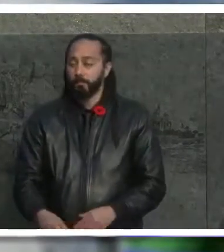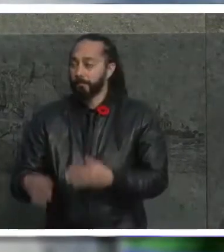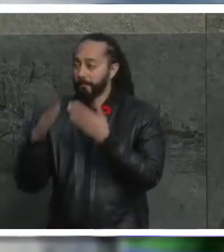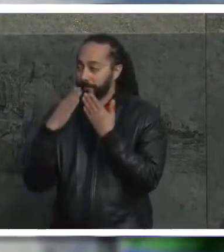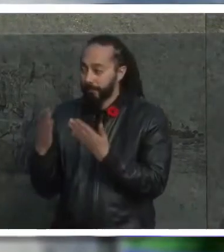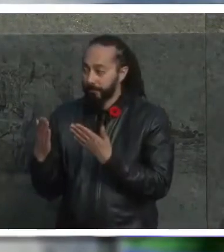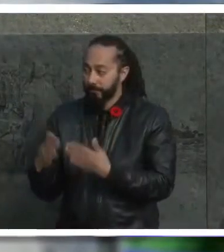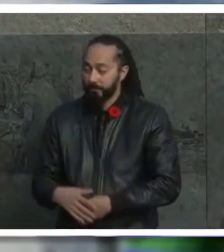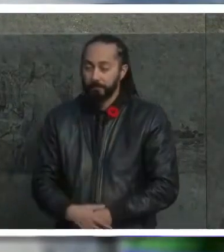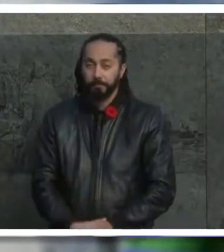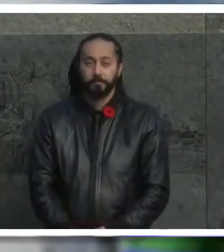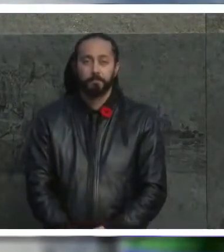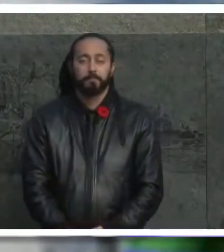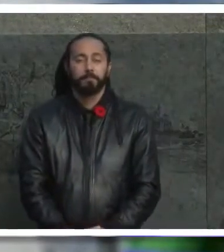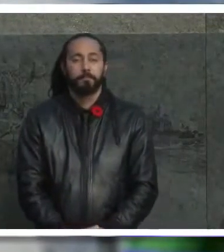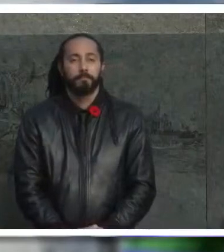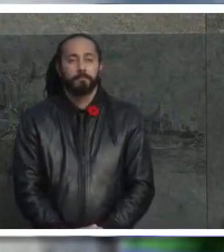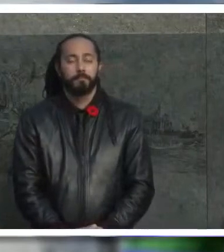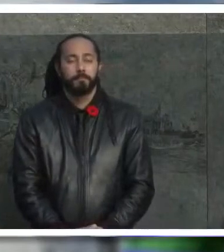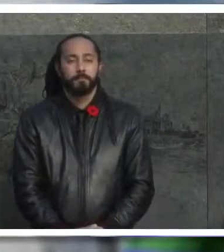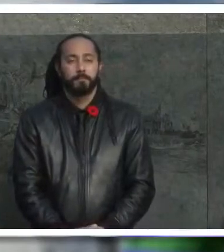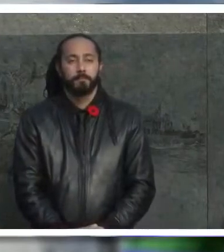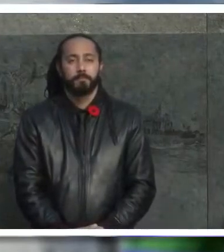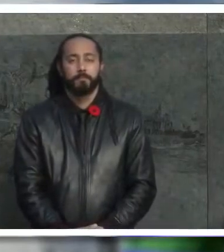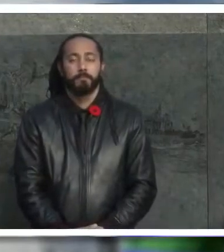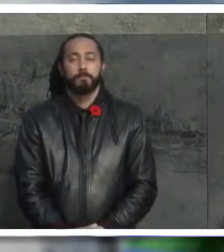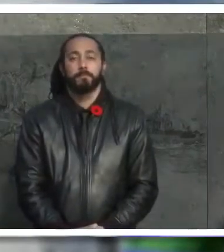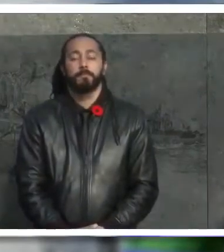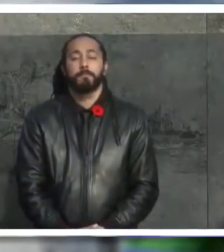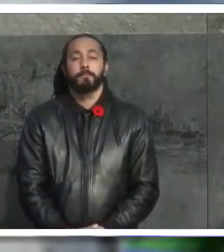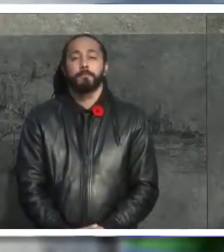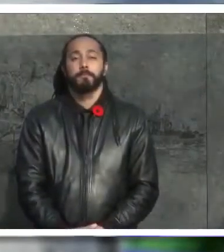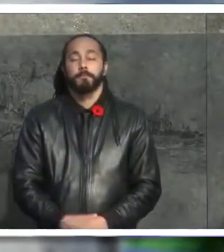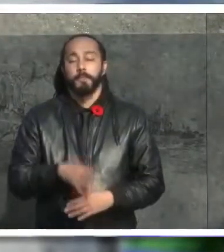Thank you, Your Honour. (Speaks French)